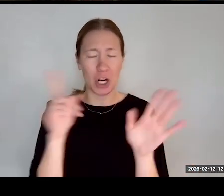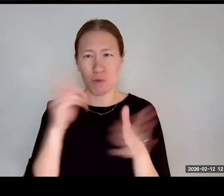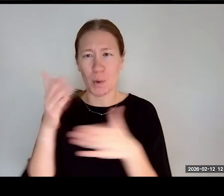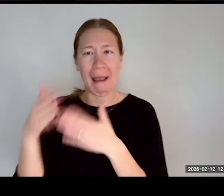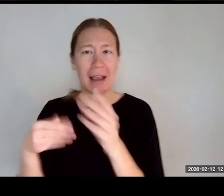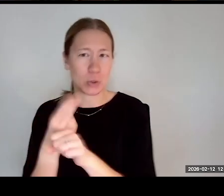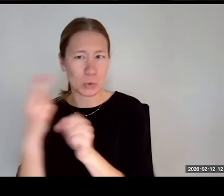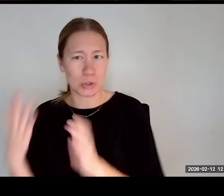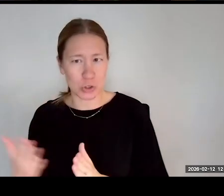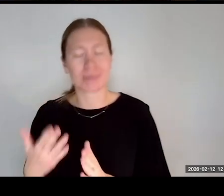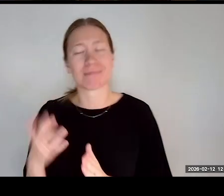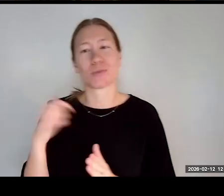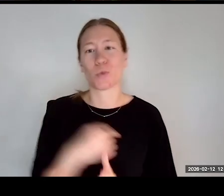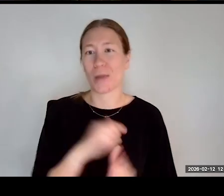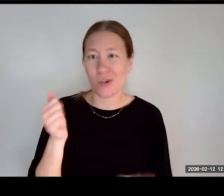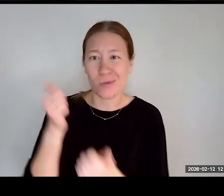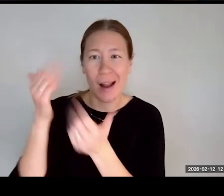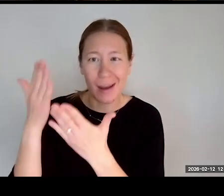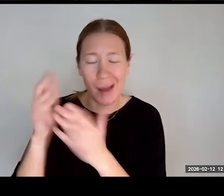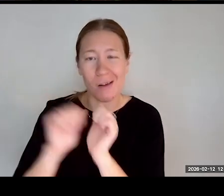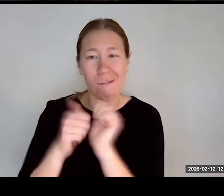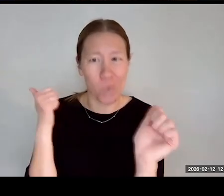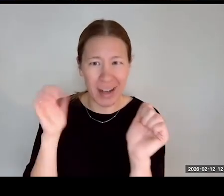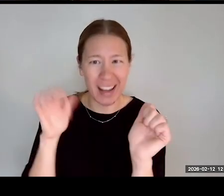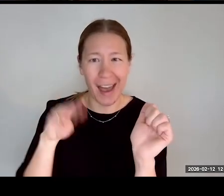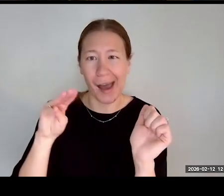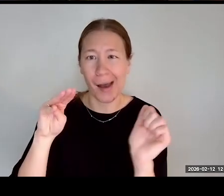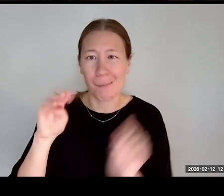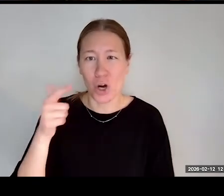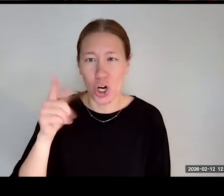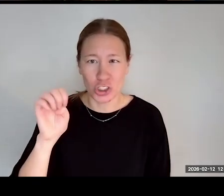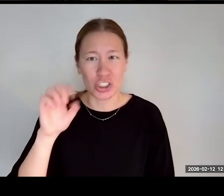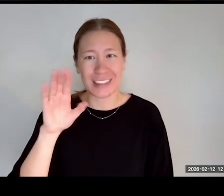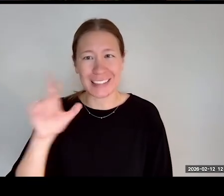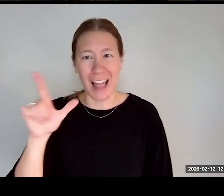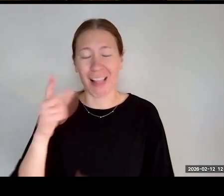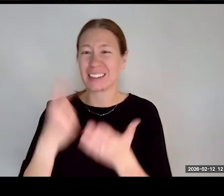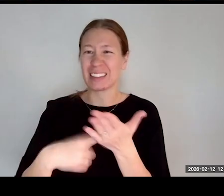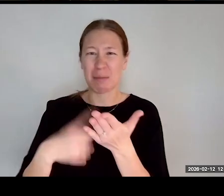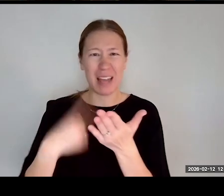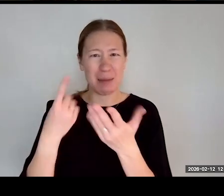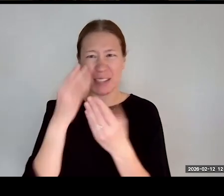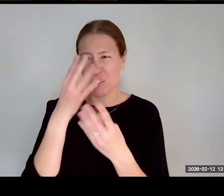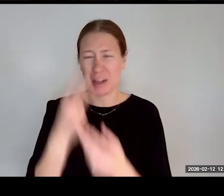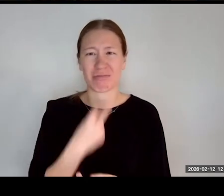So that's why we recommend avoiding those. Some assistive technology actually can get trapped inside of the table when there are emerge cells